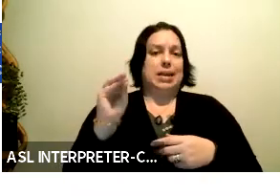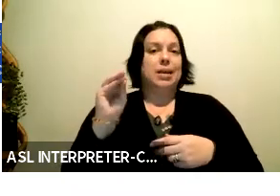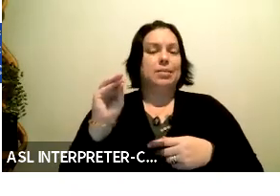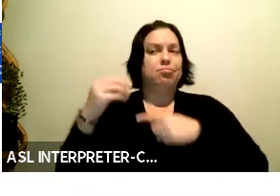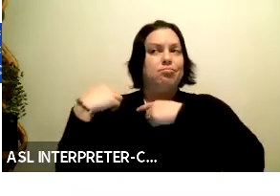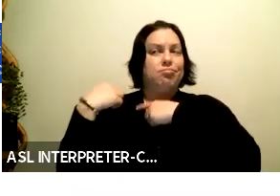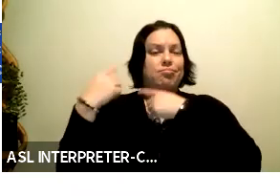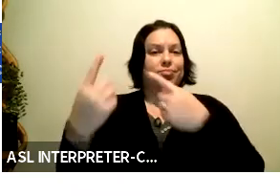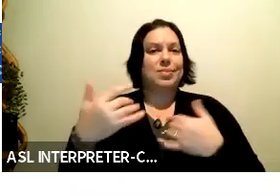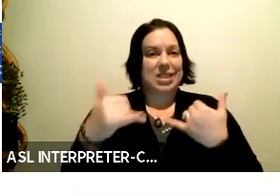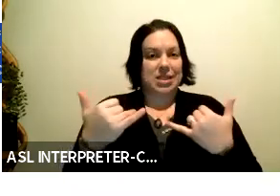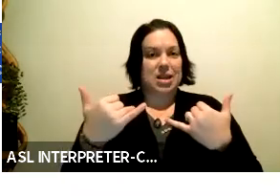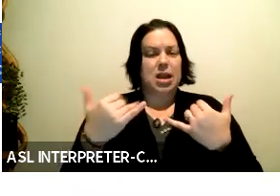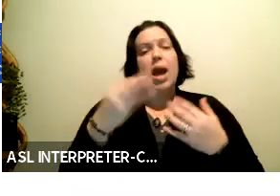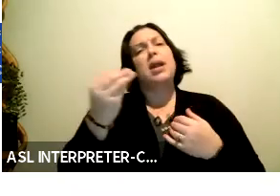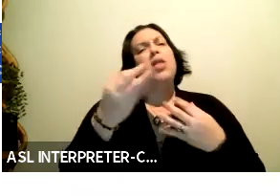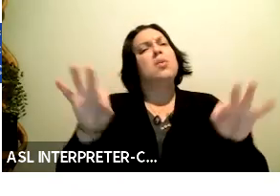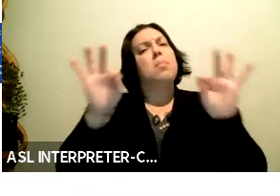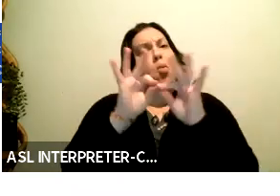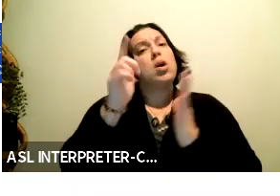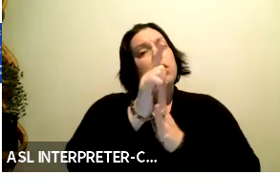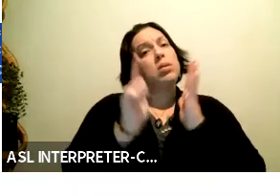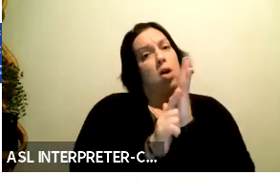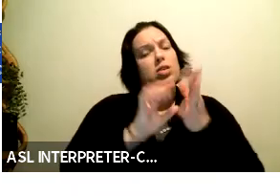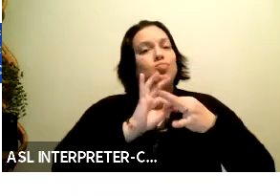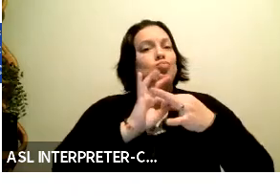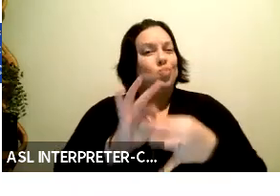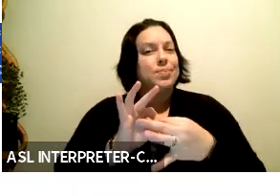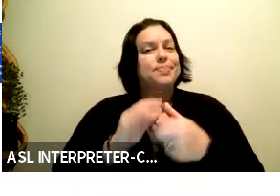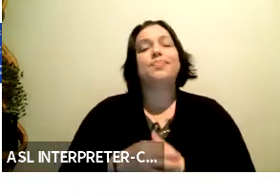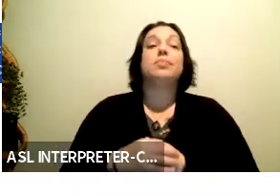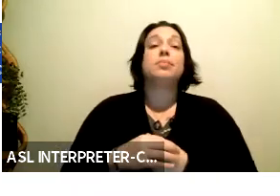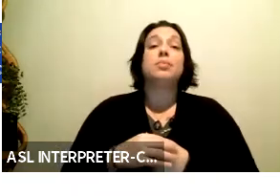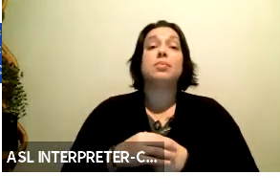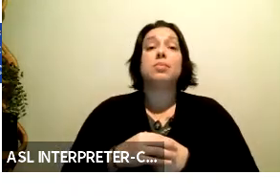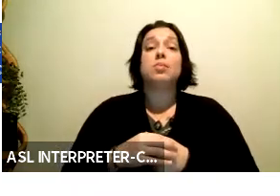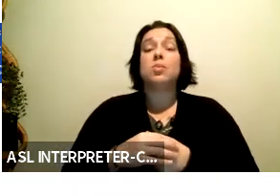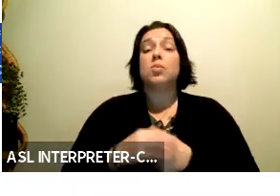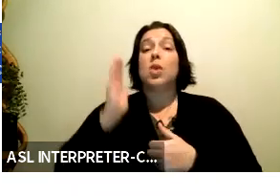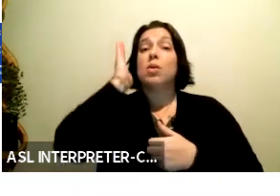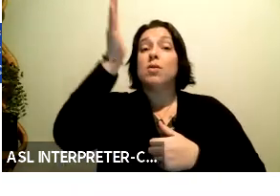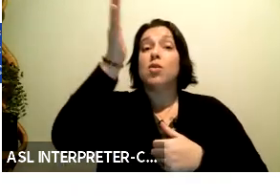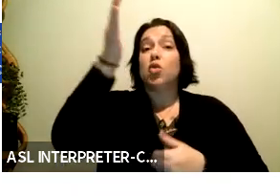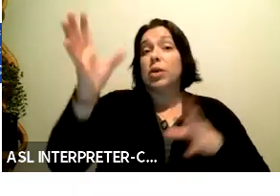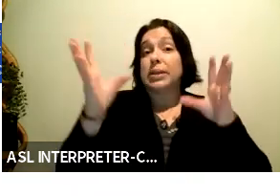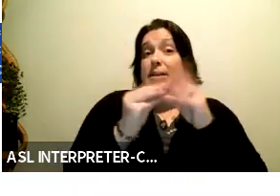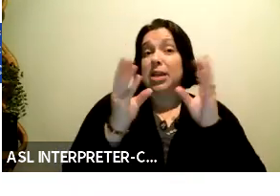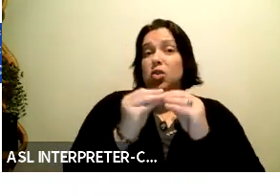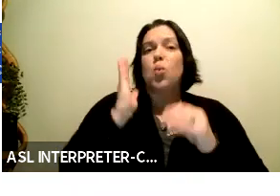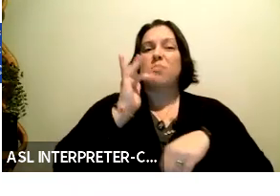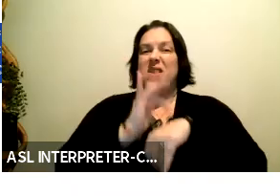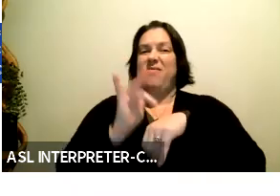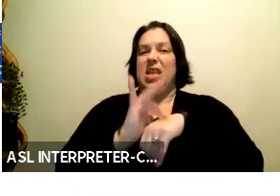and other relevant laws. Upcoming sessions are available at ADA presentations.org under